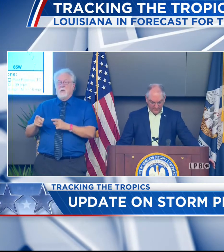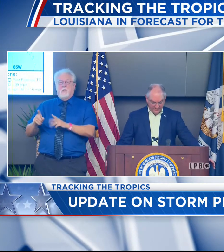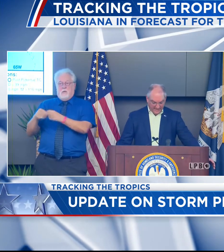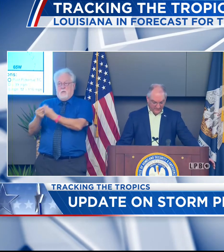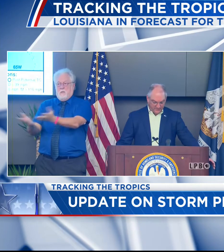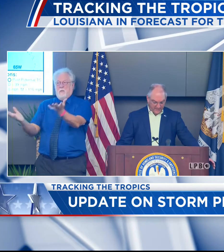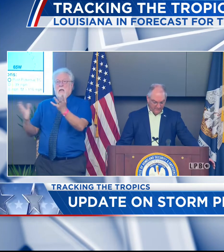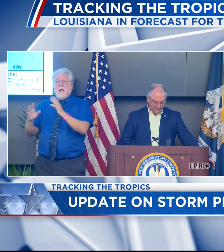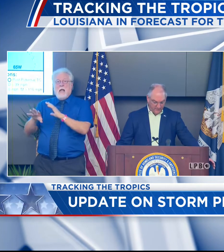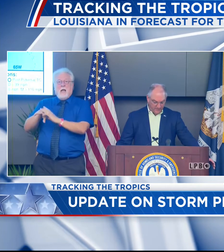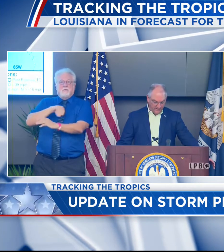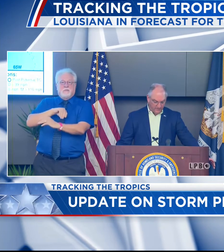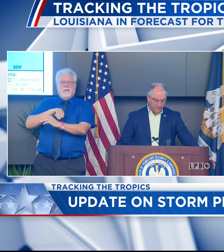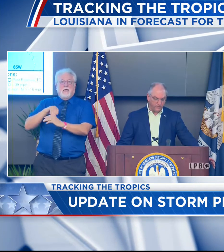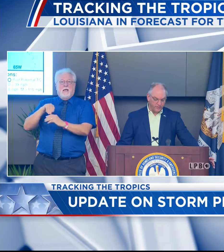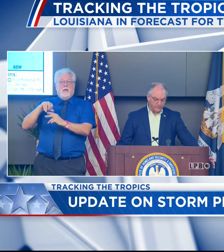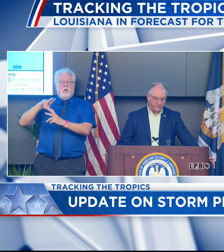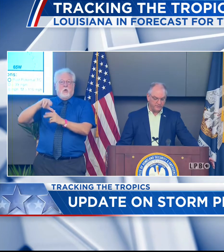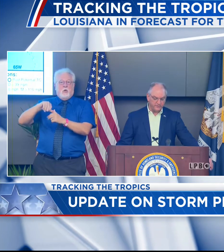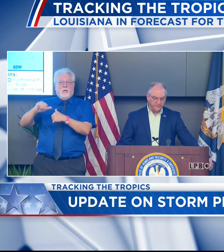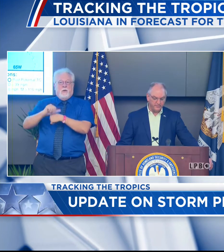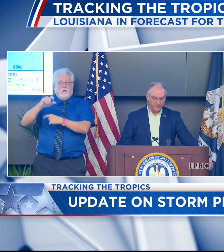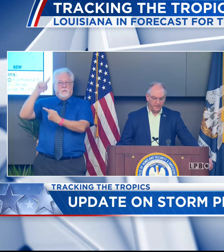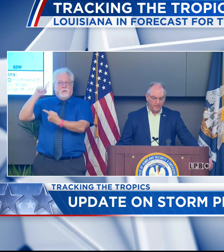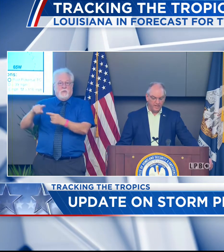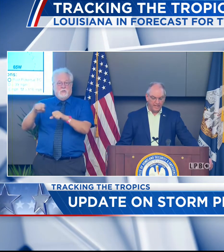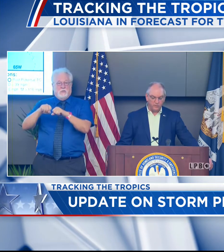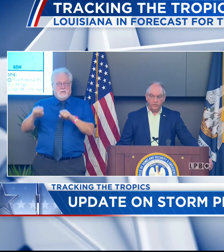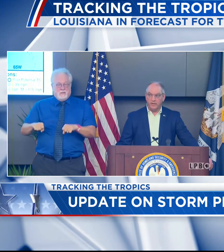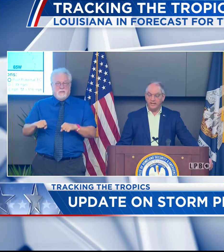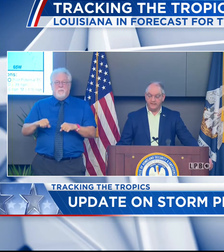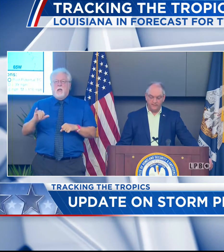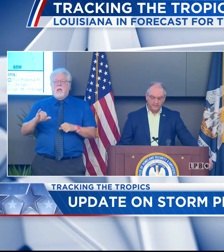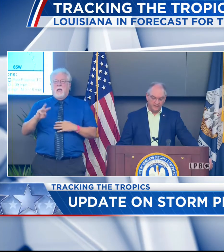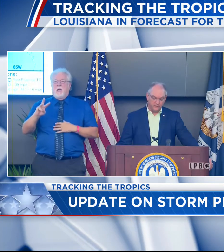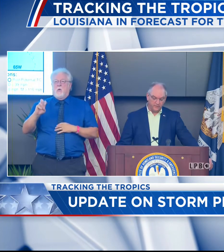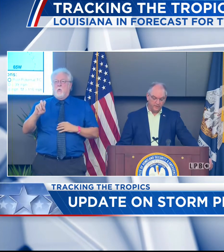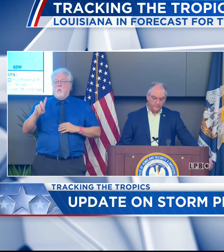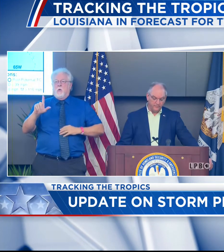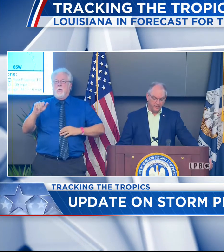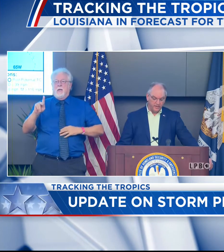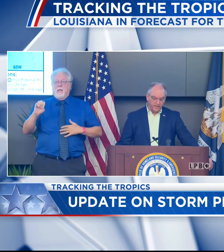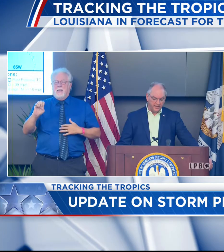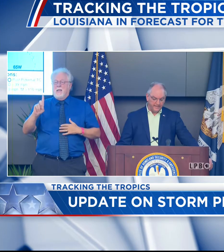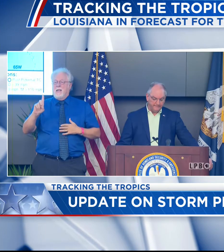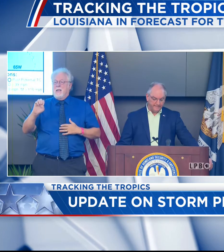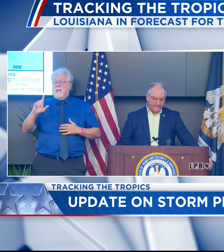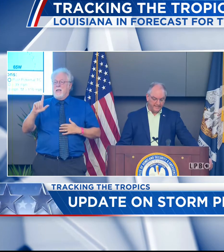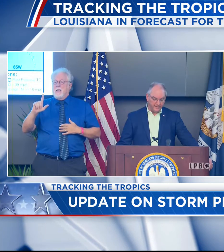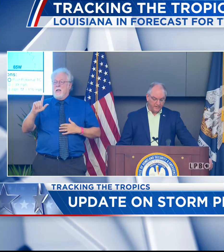AND 25,000 SANDBAGS WERE DELIVERED BY THE CORPS OF ENGINEERS. THESE SANDBAGS WILL BE DEPLOYED